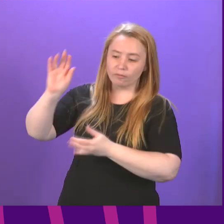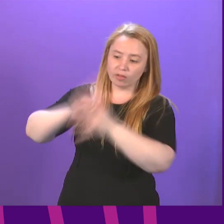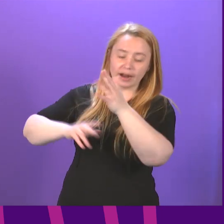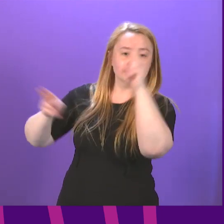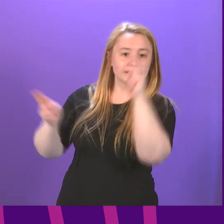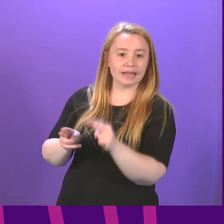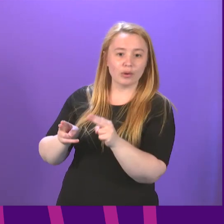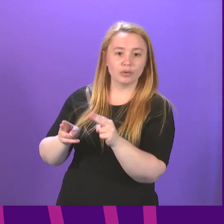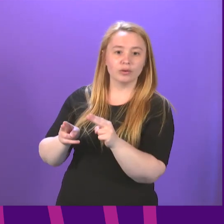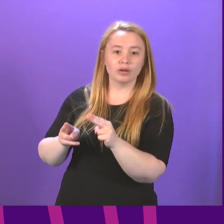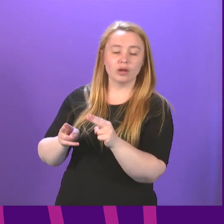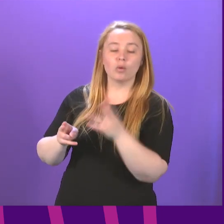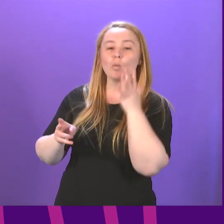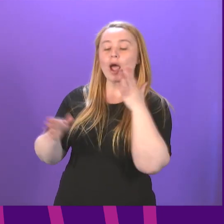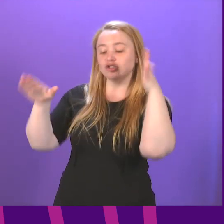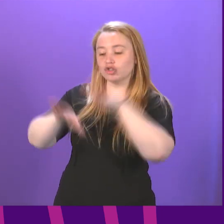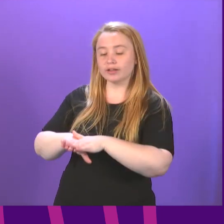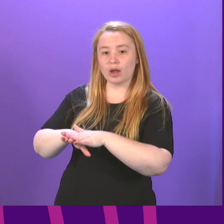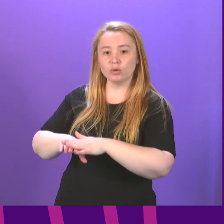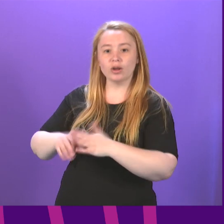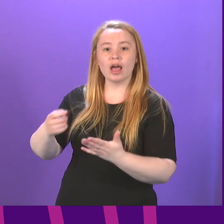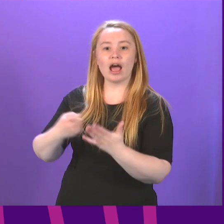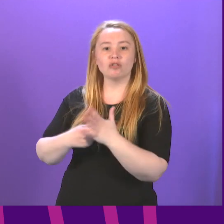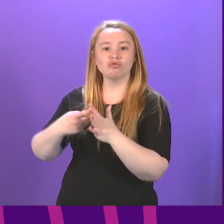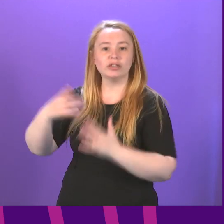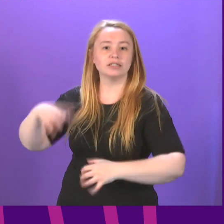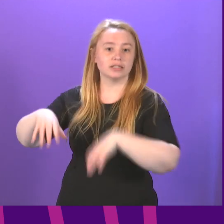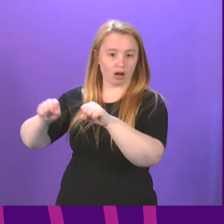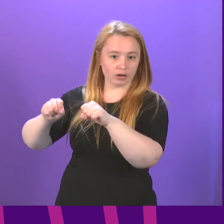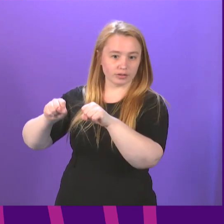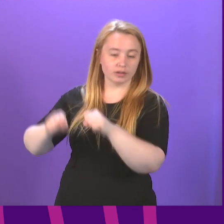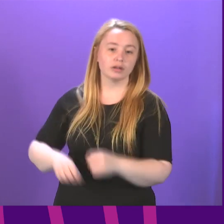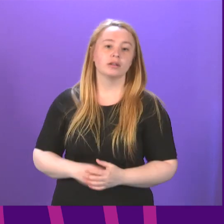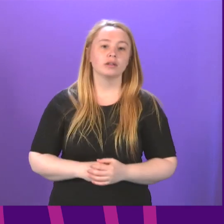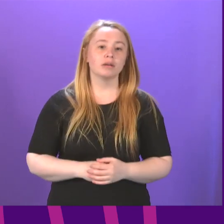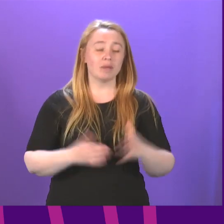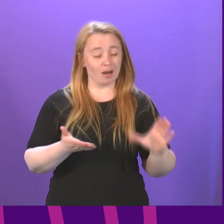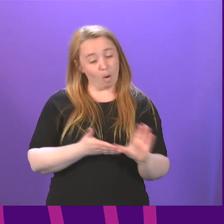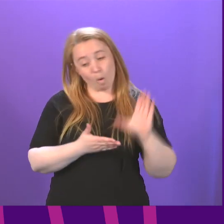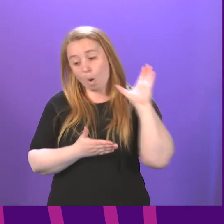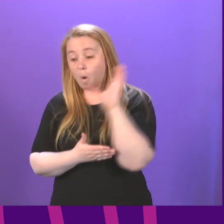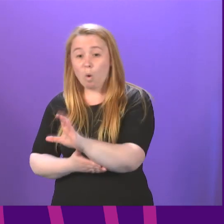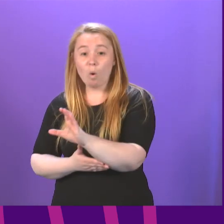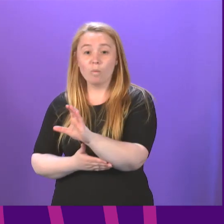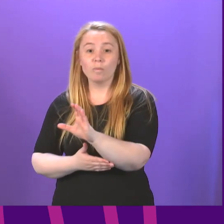and restart process. The forthcoming £140 million investment in the site should improve